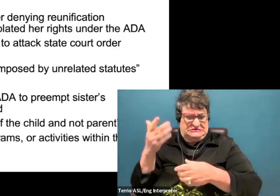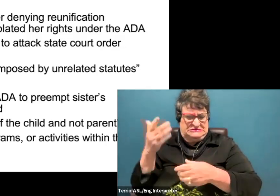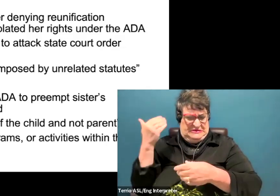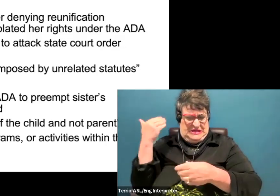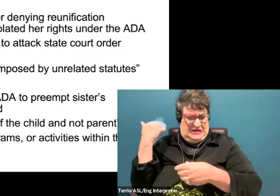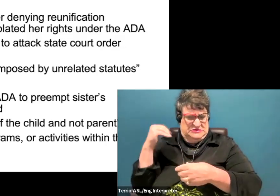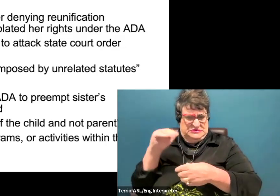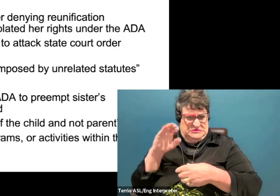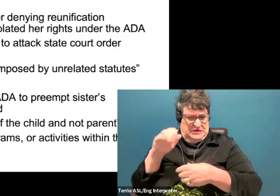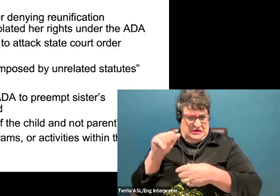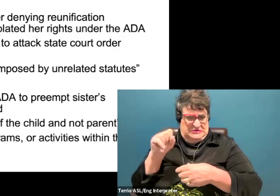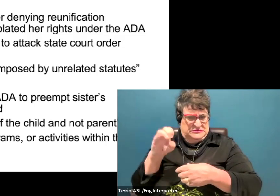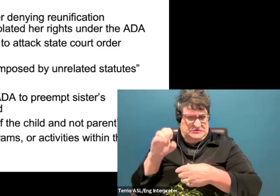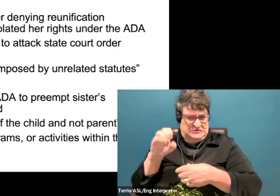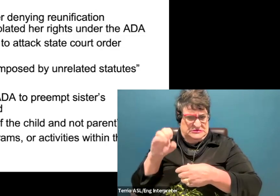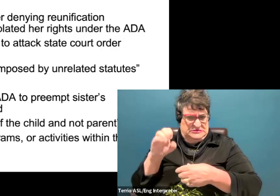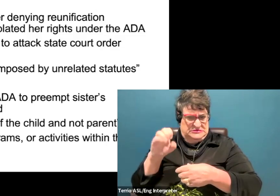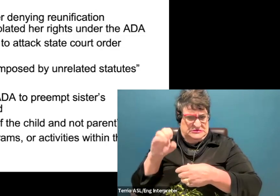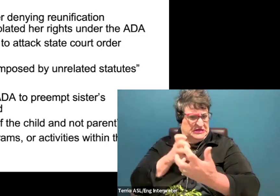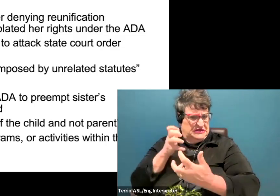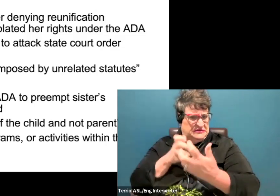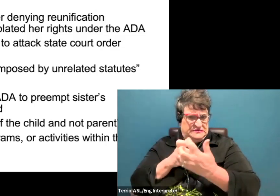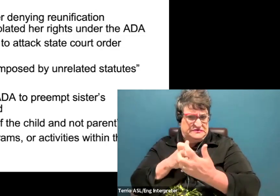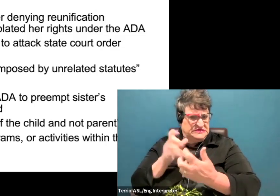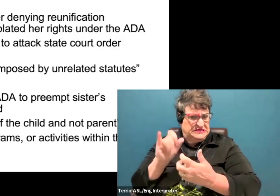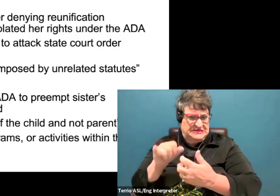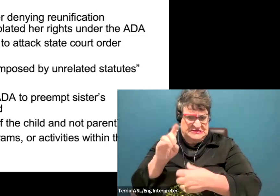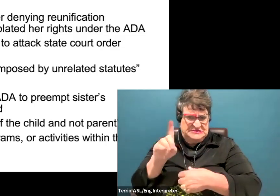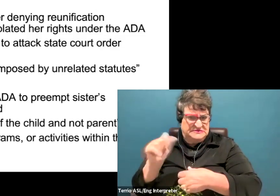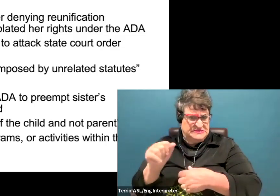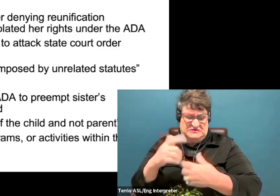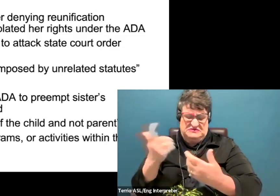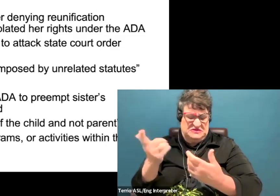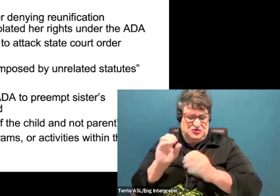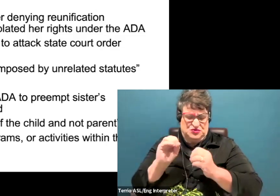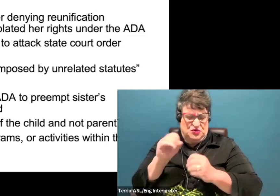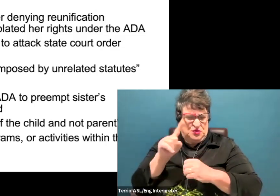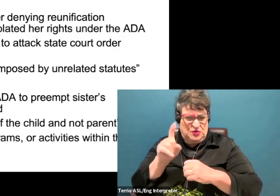is actually accommodative of her disability. There's no questioning of, is there something different now that can help